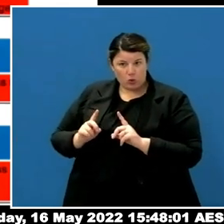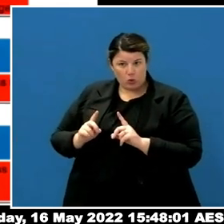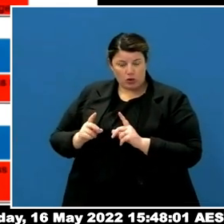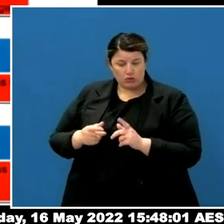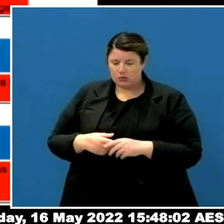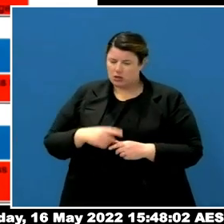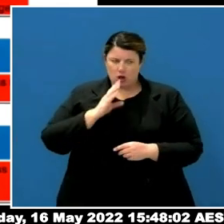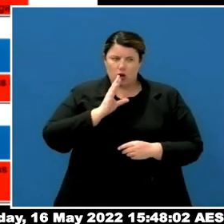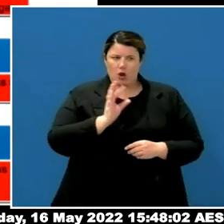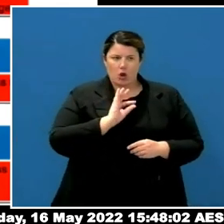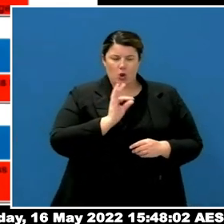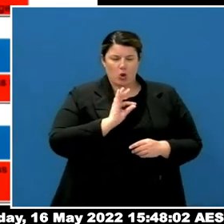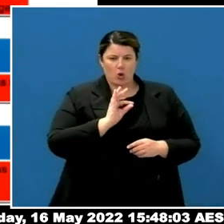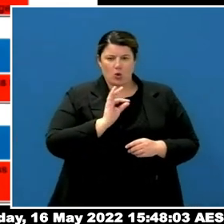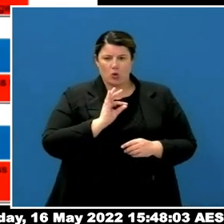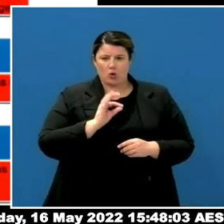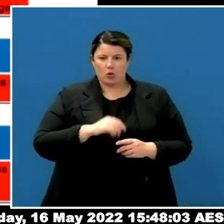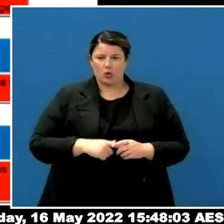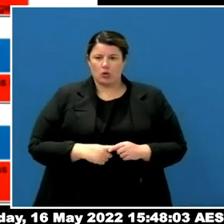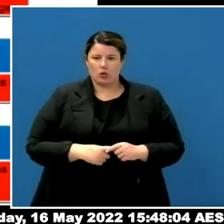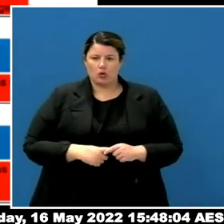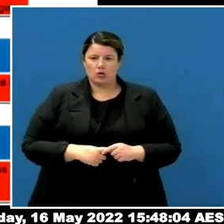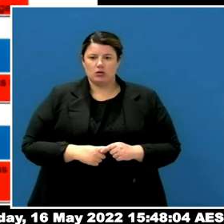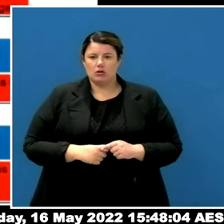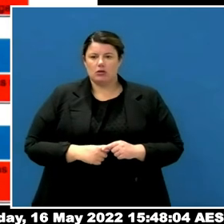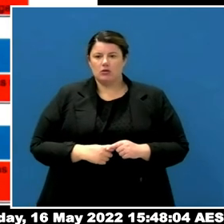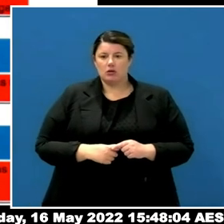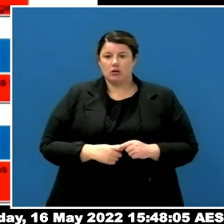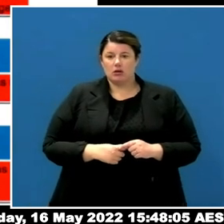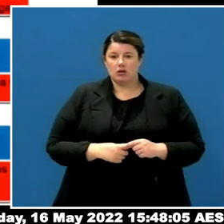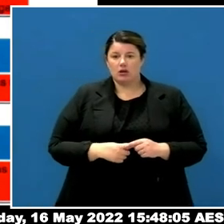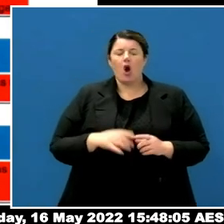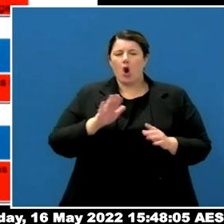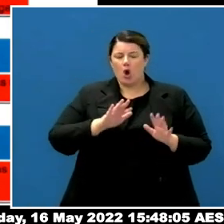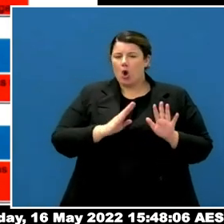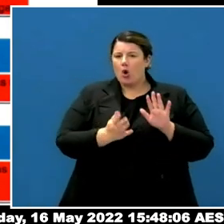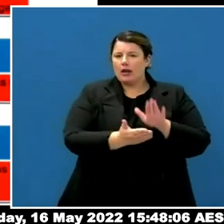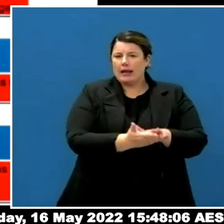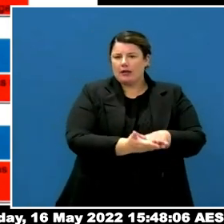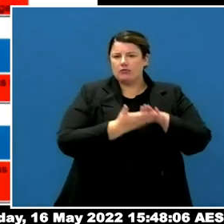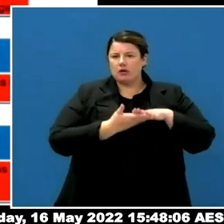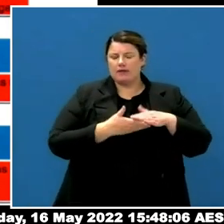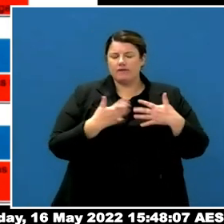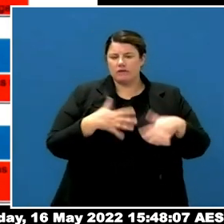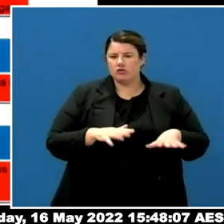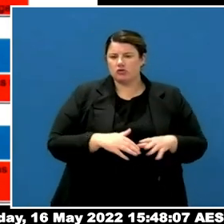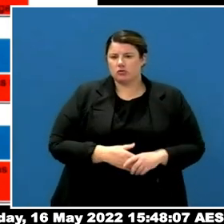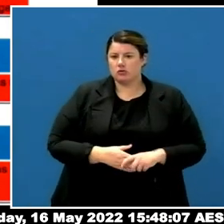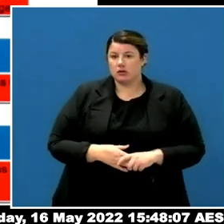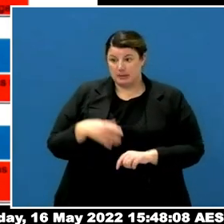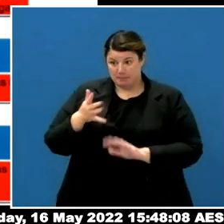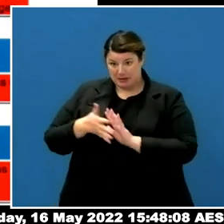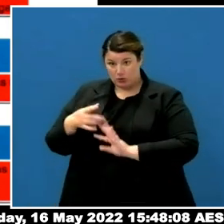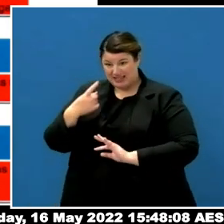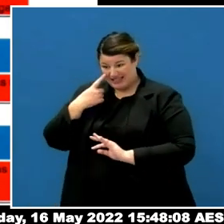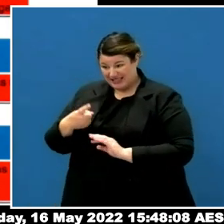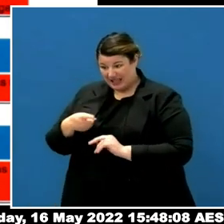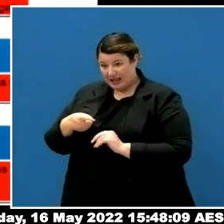Yes, it all - this all came together. Had you seen that risk profile summary before that? No. MR FOGARTY: Alright.